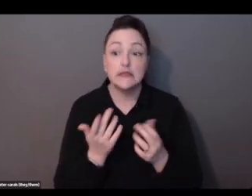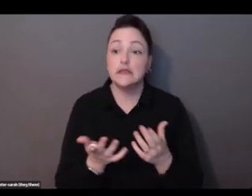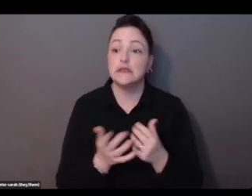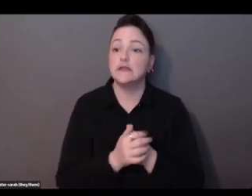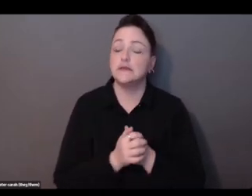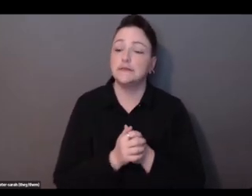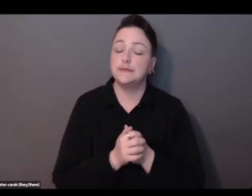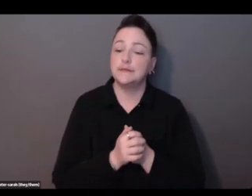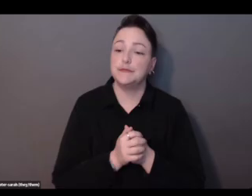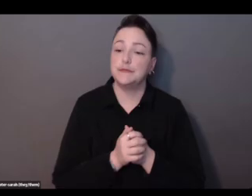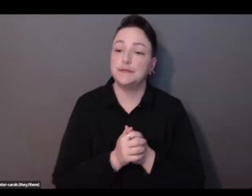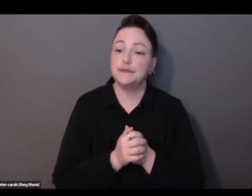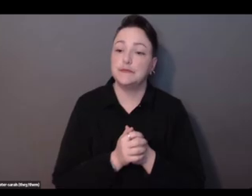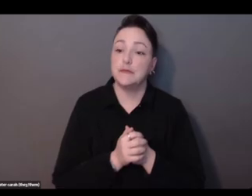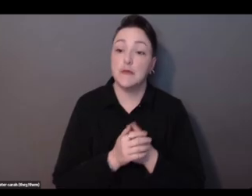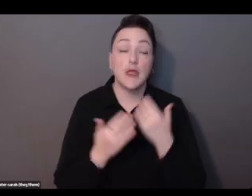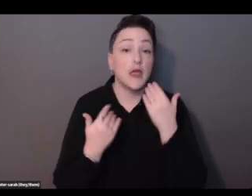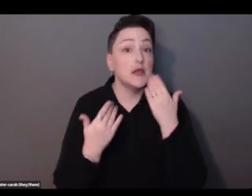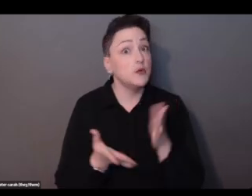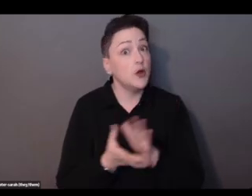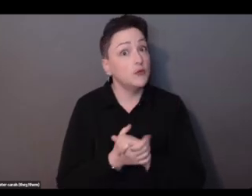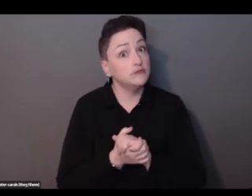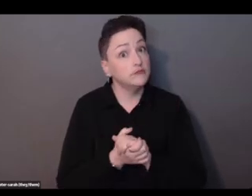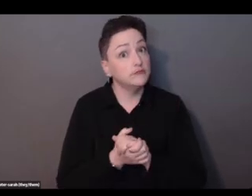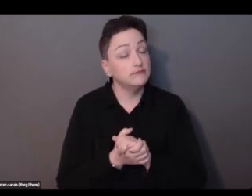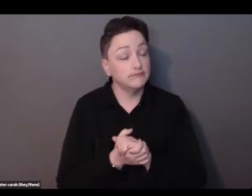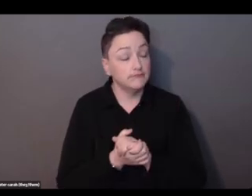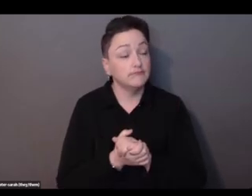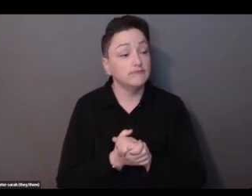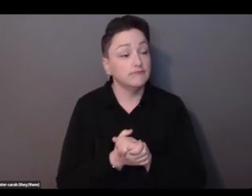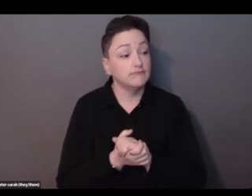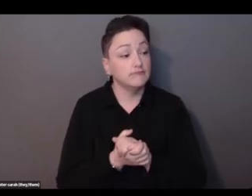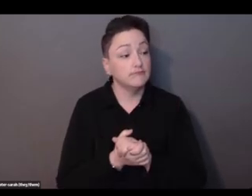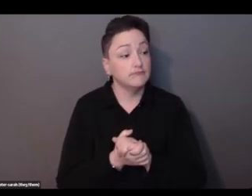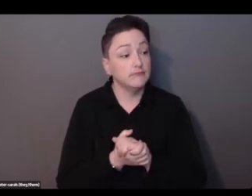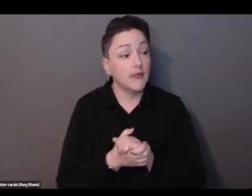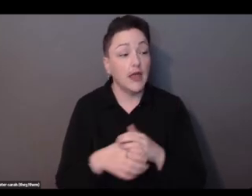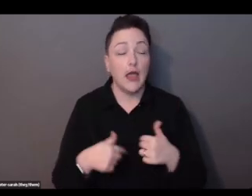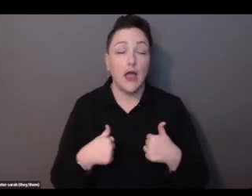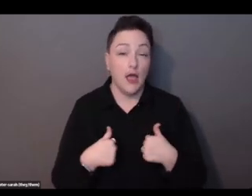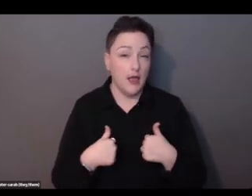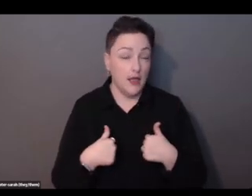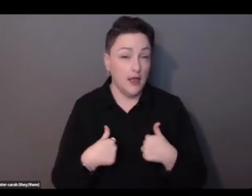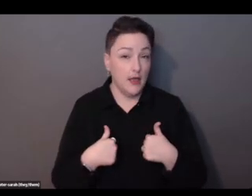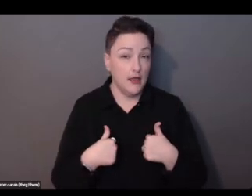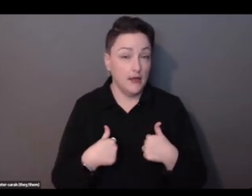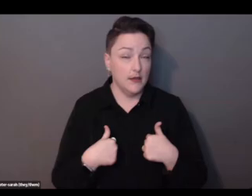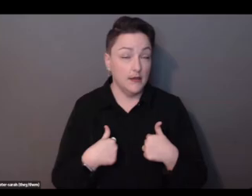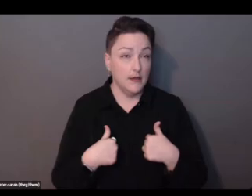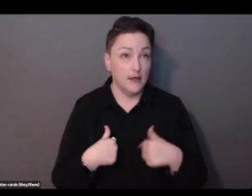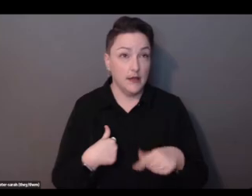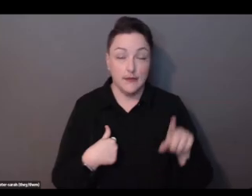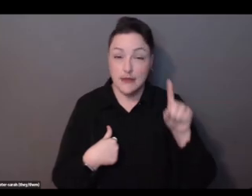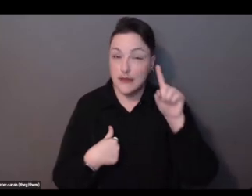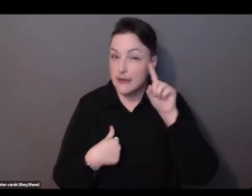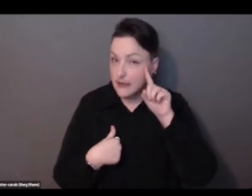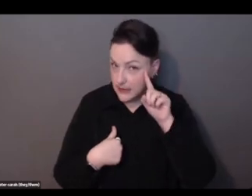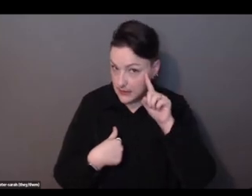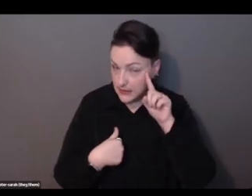I don't know. I think that may exist in administrative data,